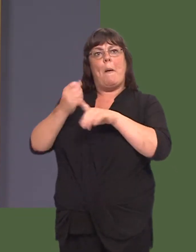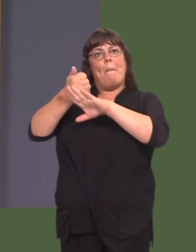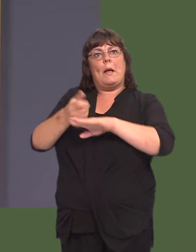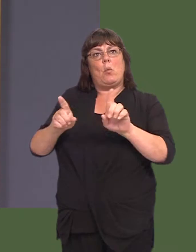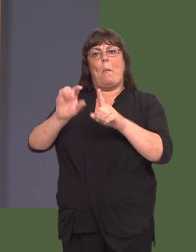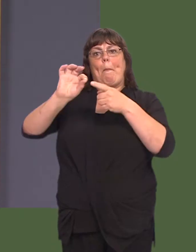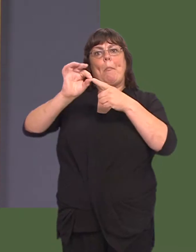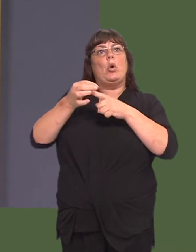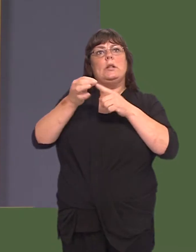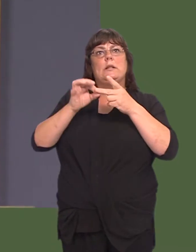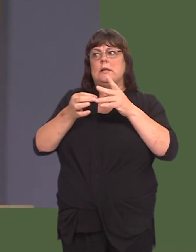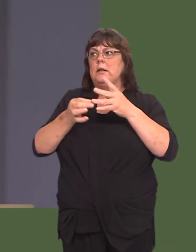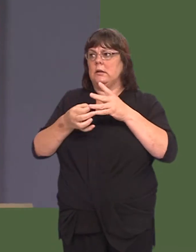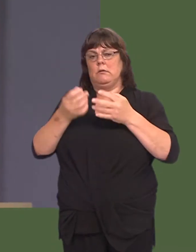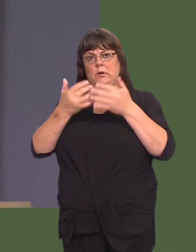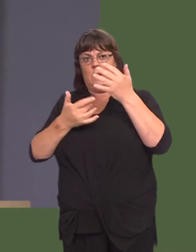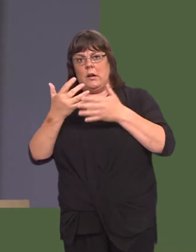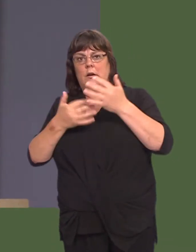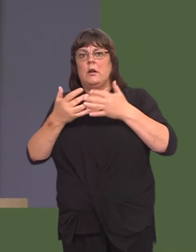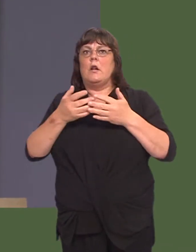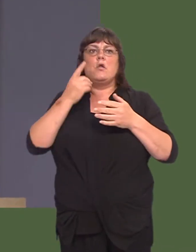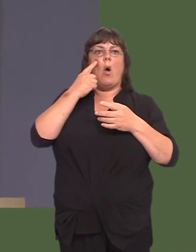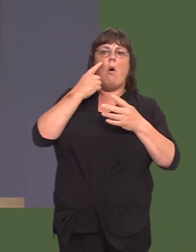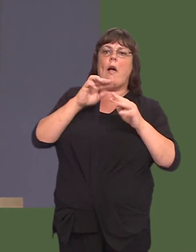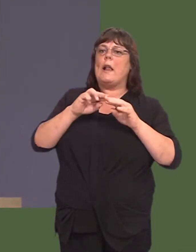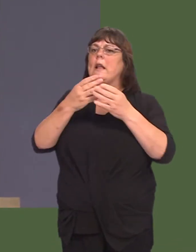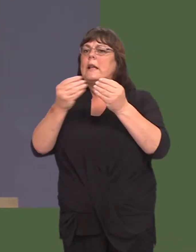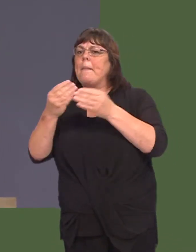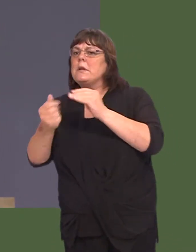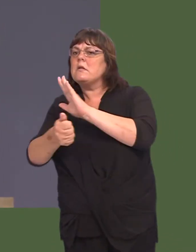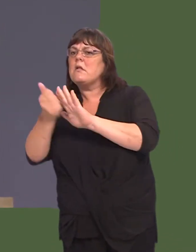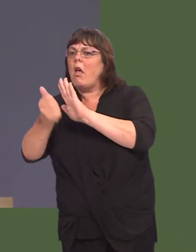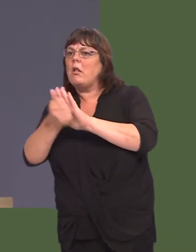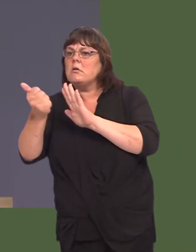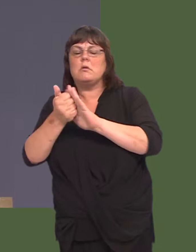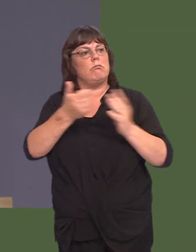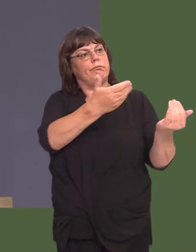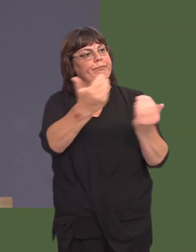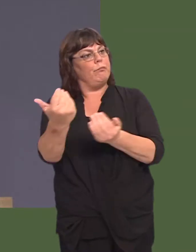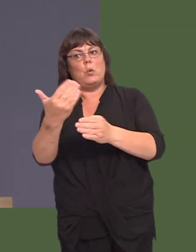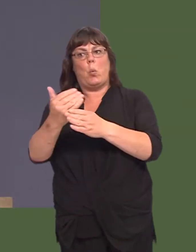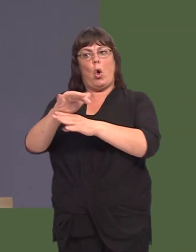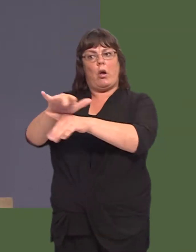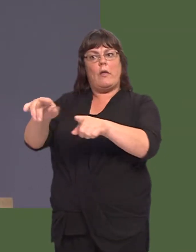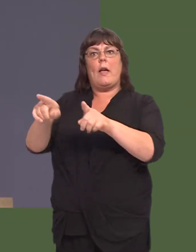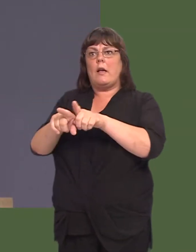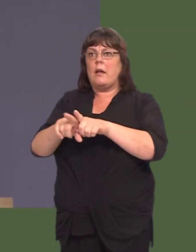points, which are awarded in order to fill various skills gaps in their economy, and the United Kingdom will be just the same.